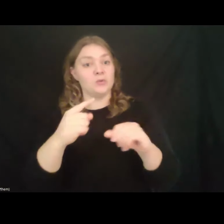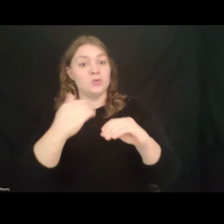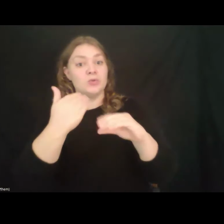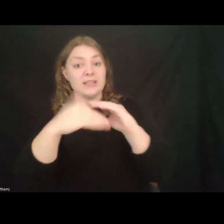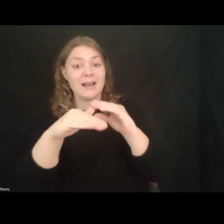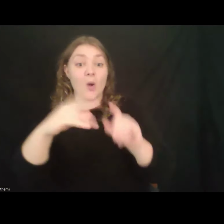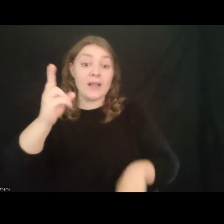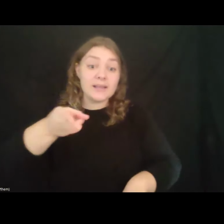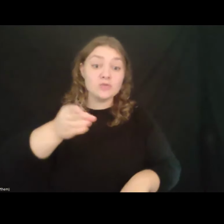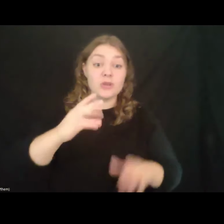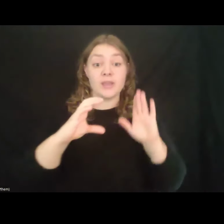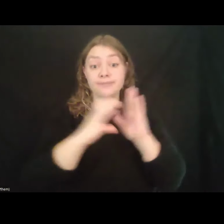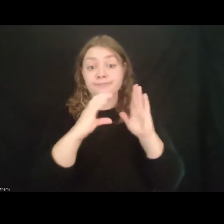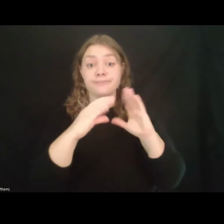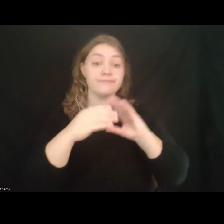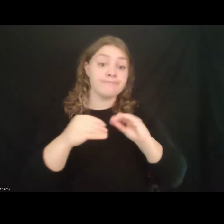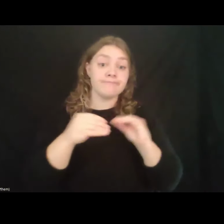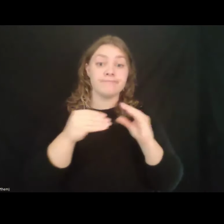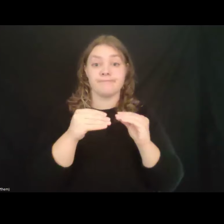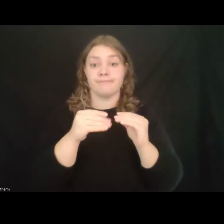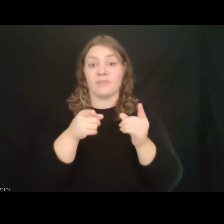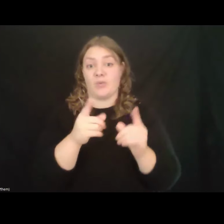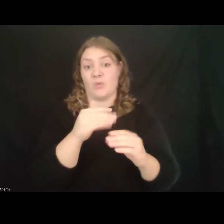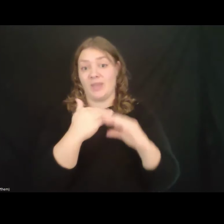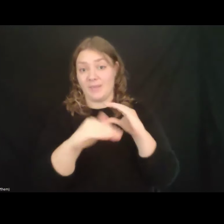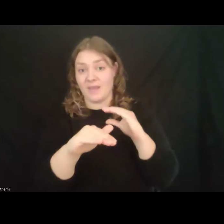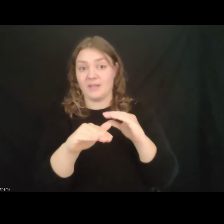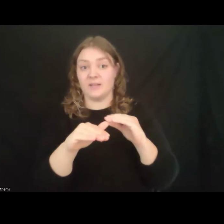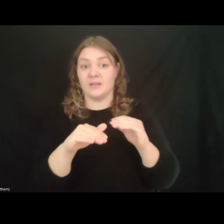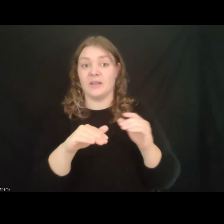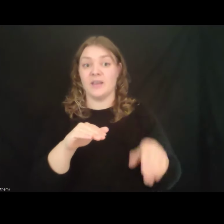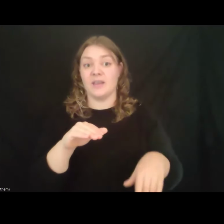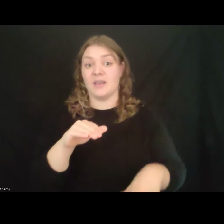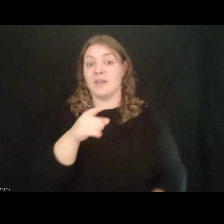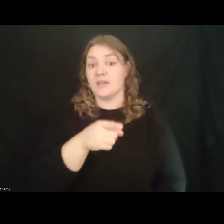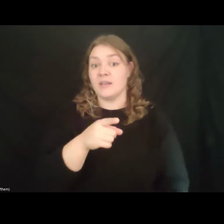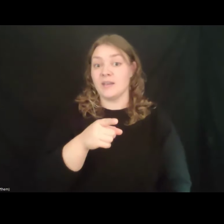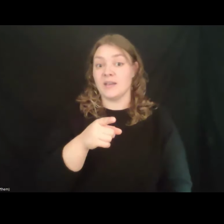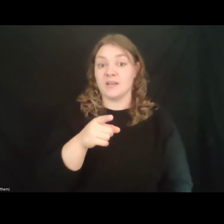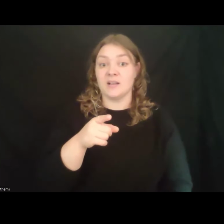send out a blur um via email and then as Sean was saying we're able to do little get creative with